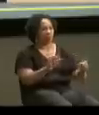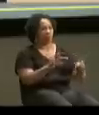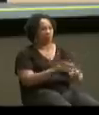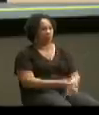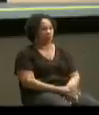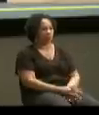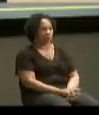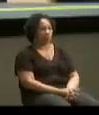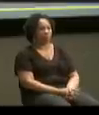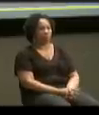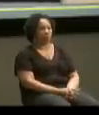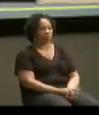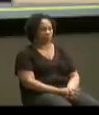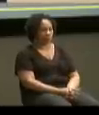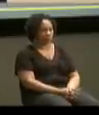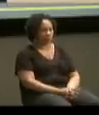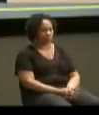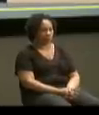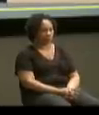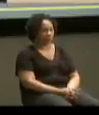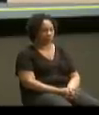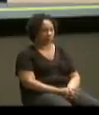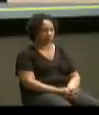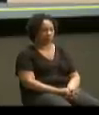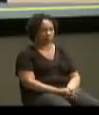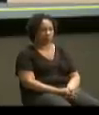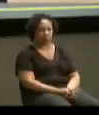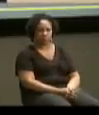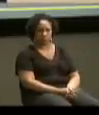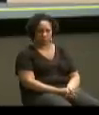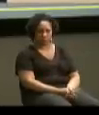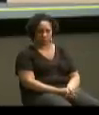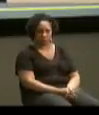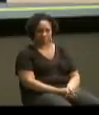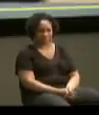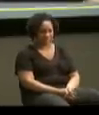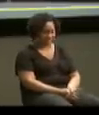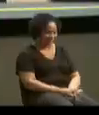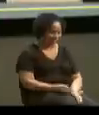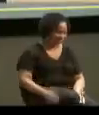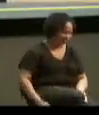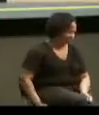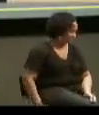THANK YOU.